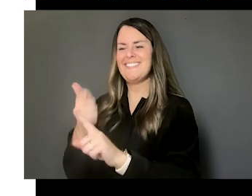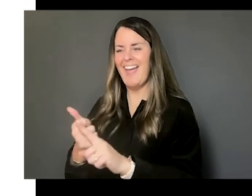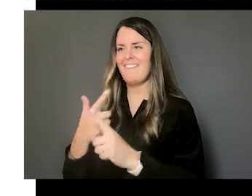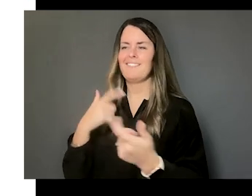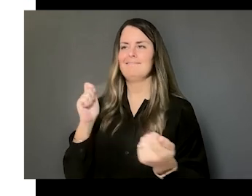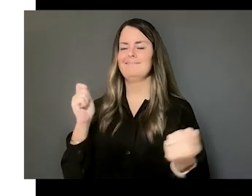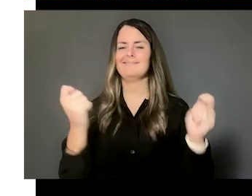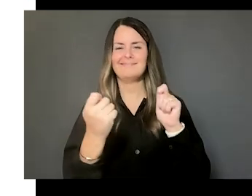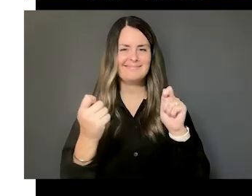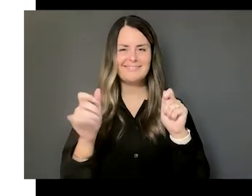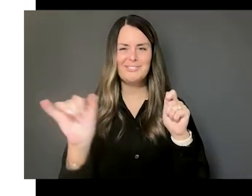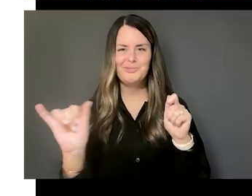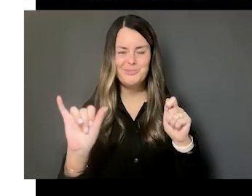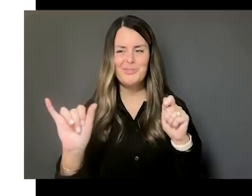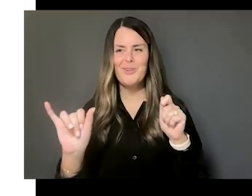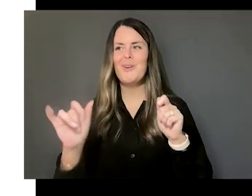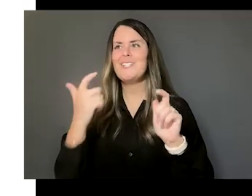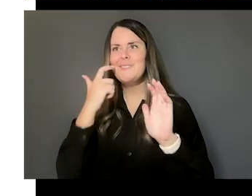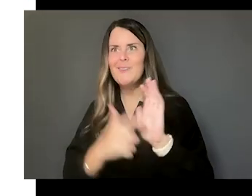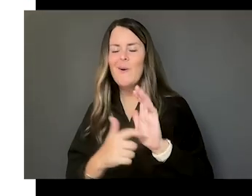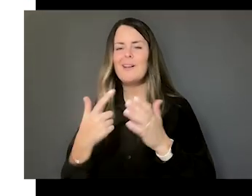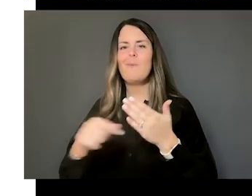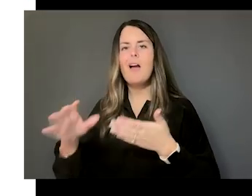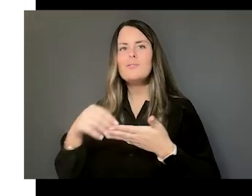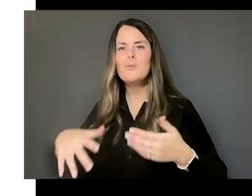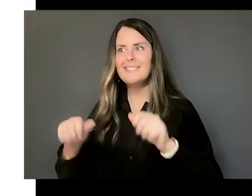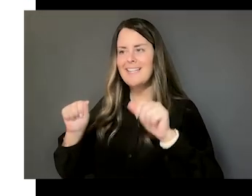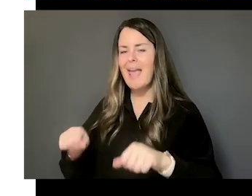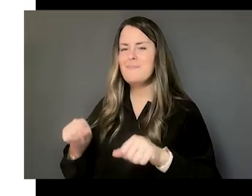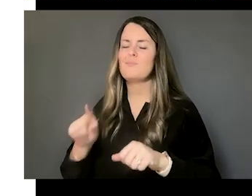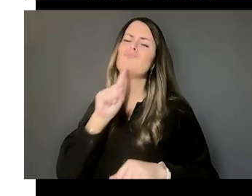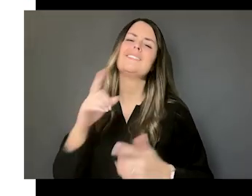and what her students were capable of, was really exciting.